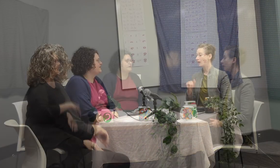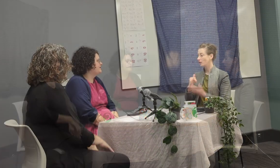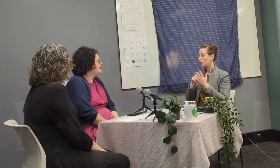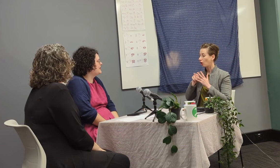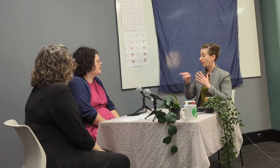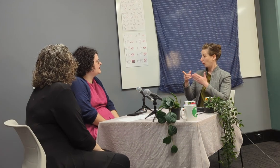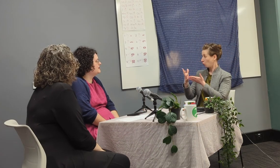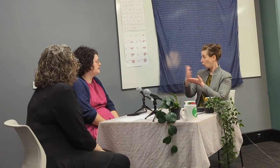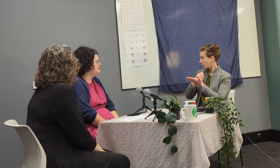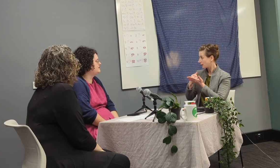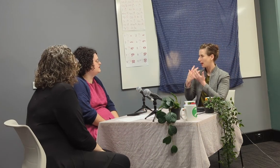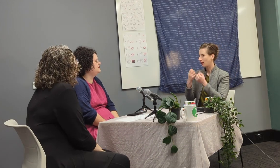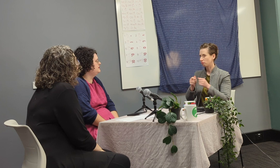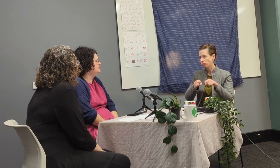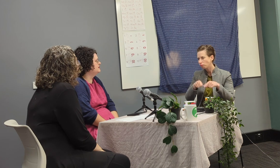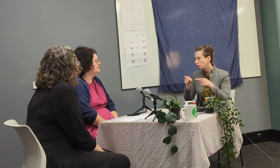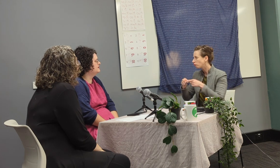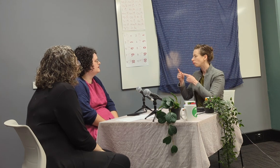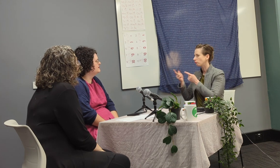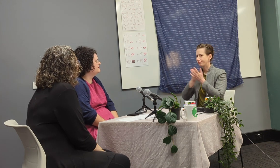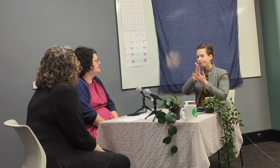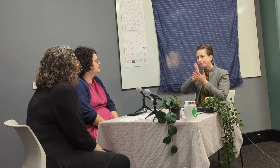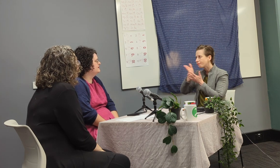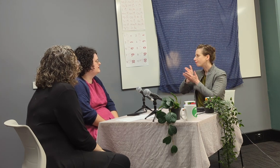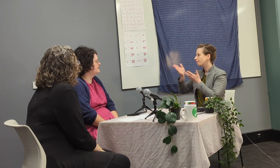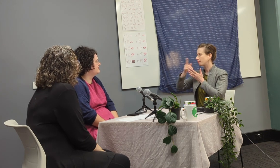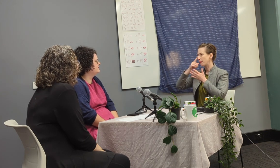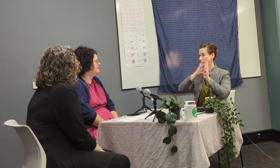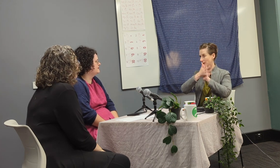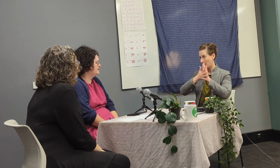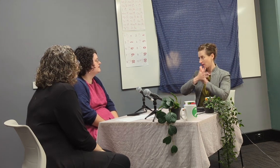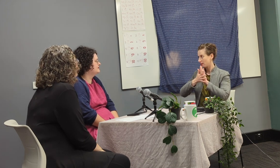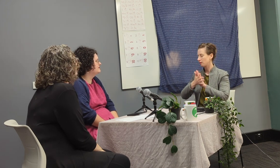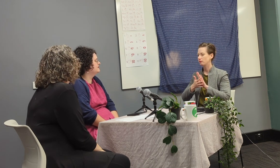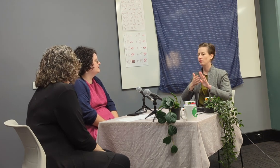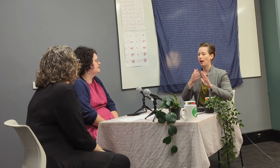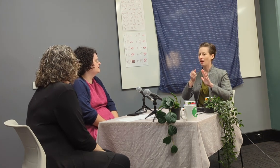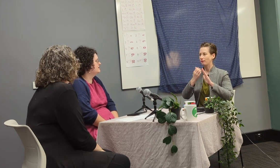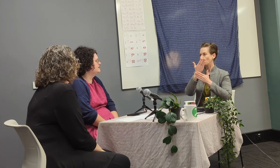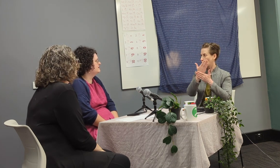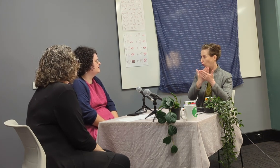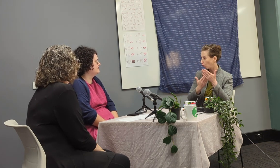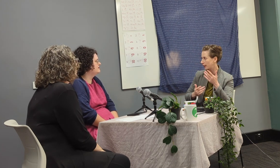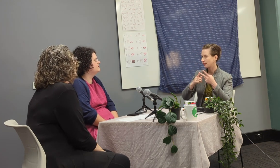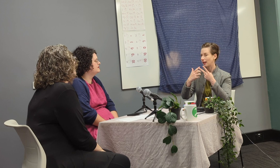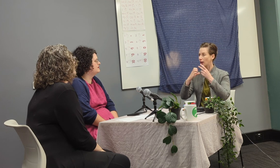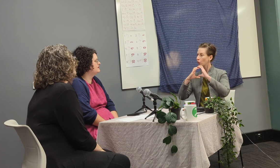H: Yes, yes. That corpus had a number of different elements, and different people signing.